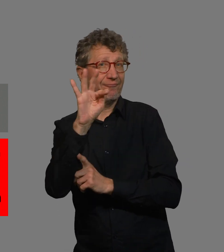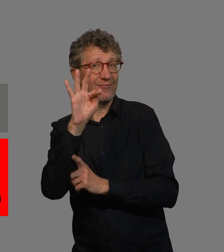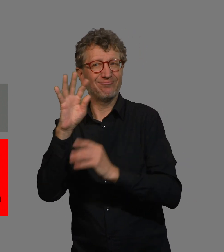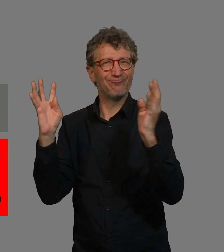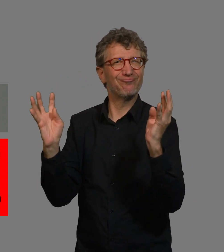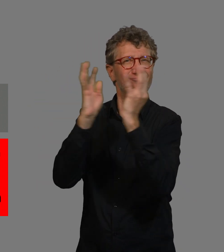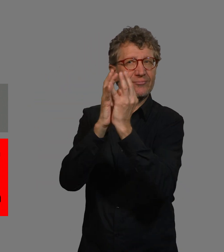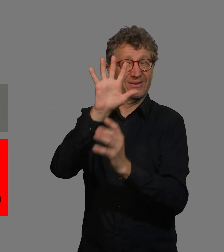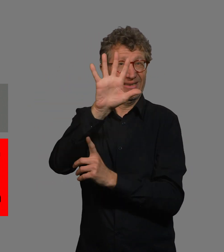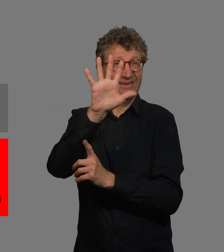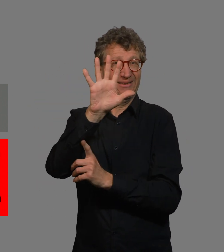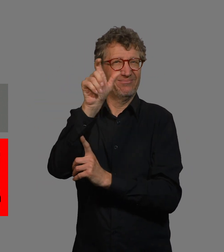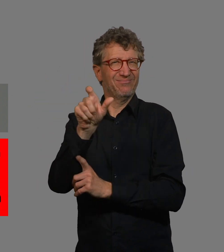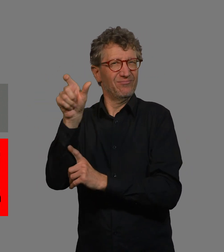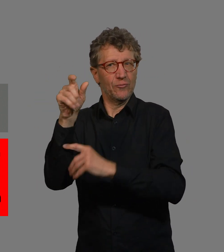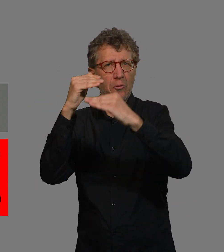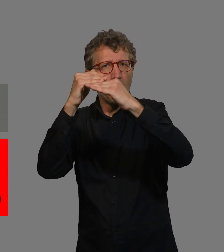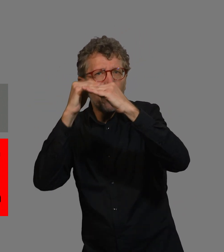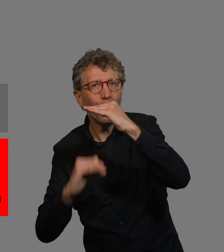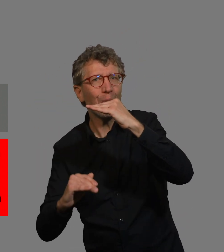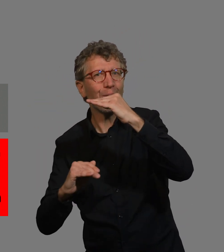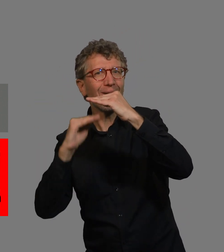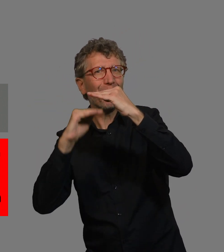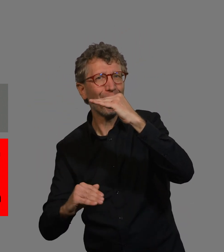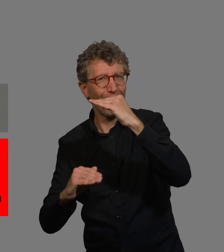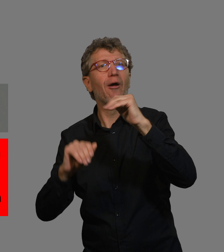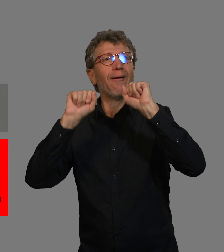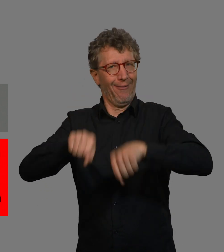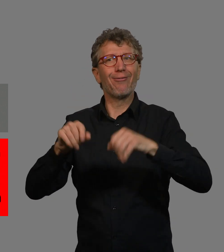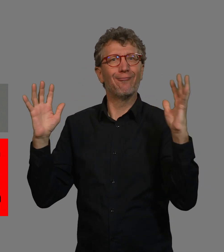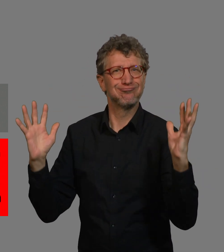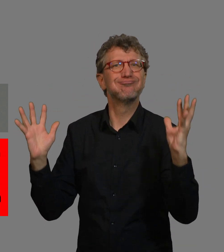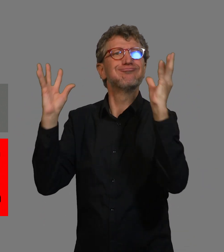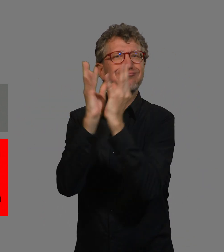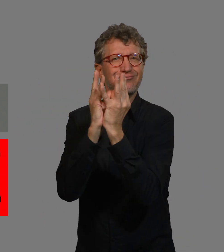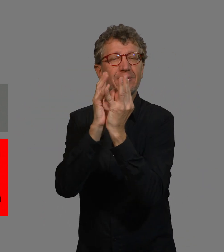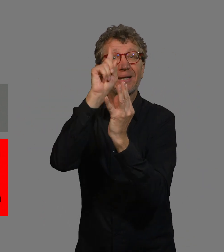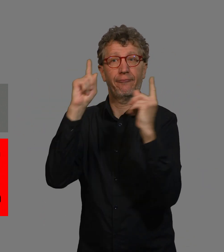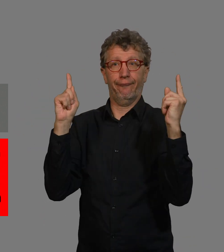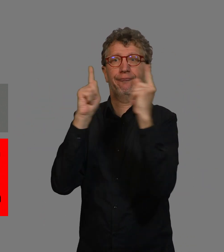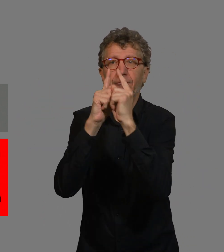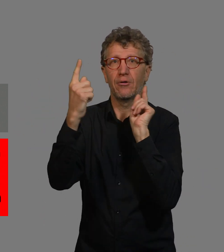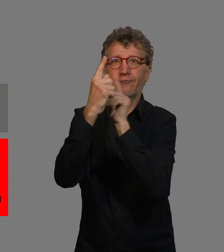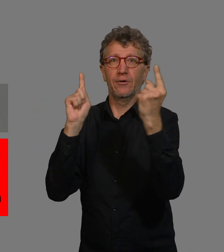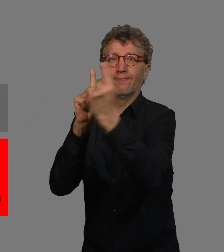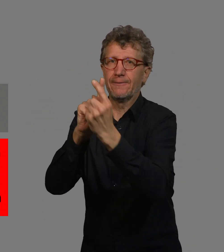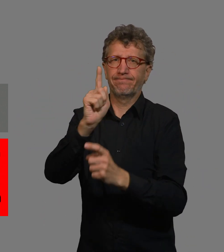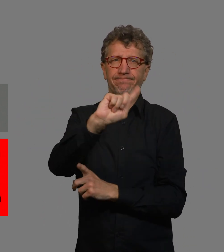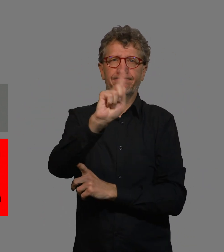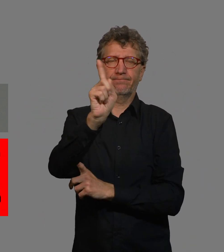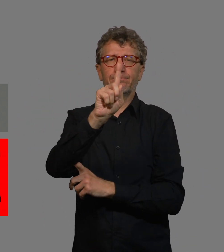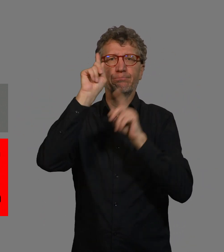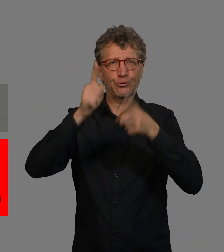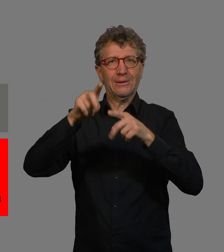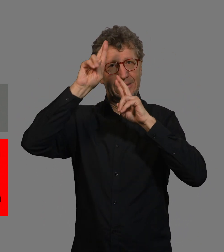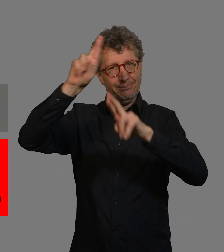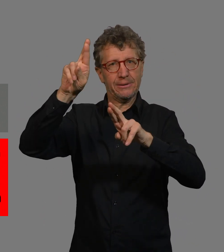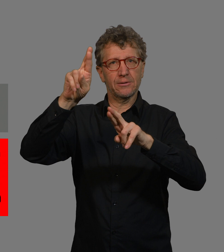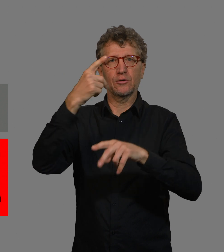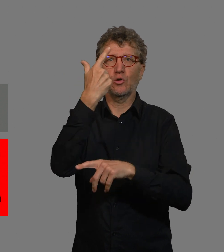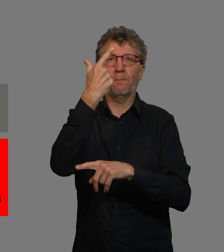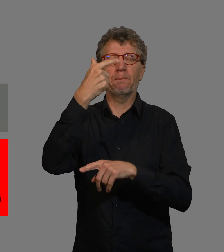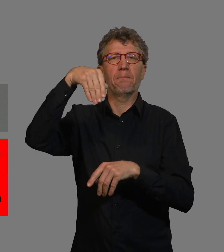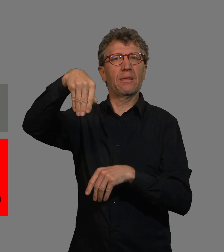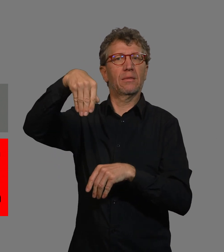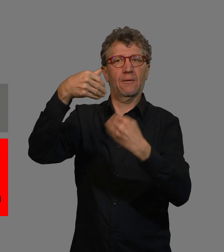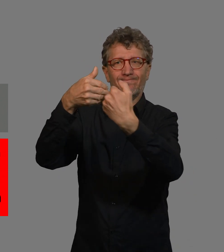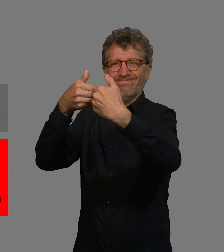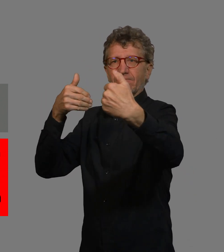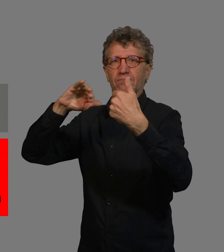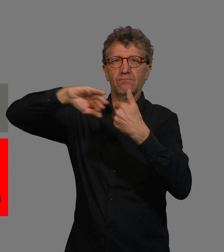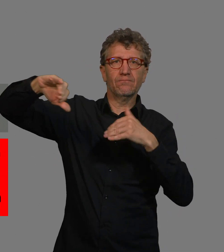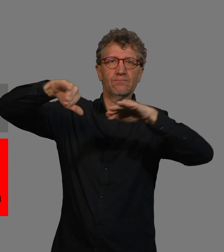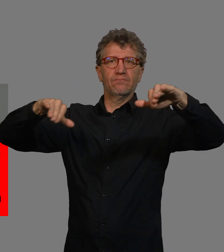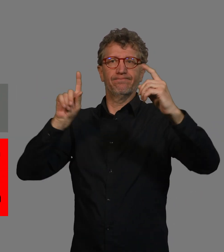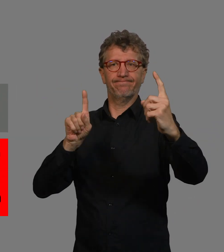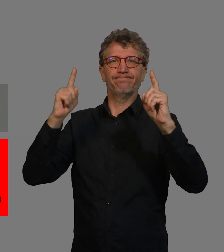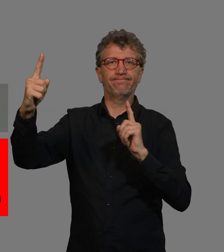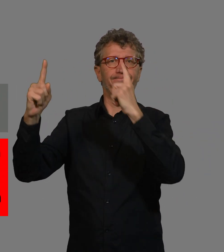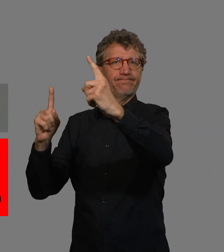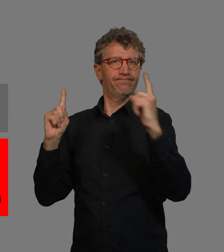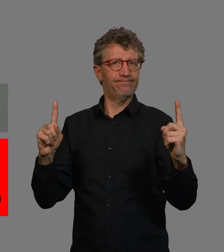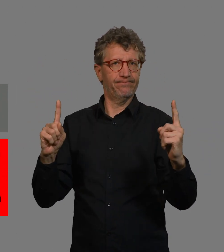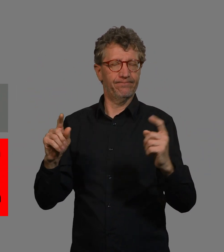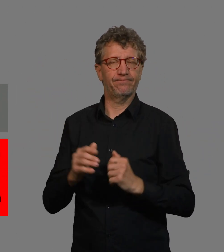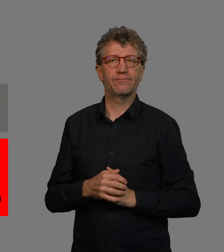If five or fewer people meet, they must maintain a distance of two metres from one another.